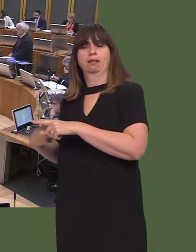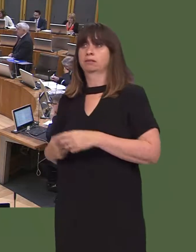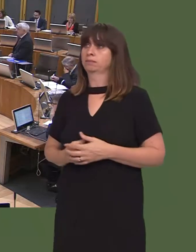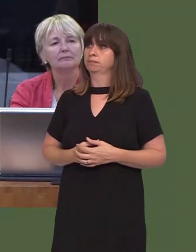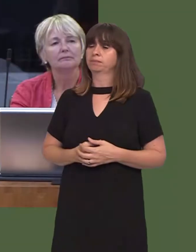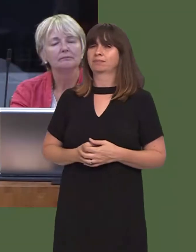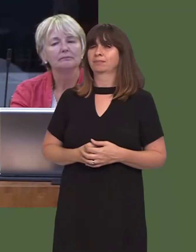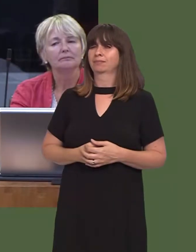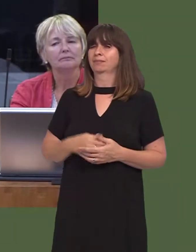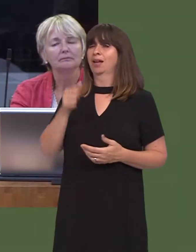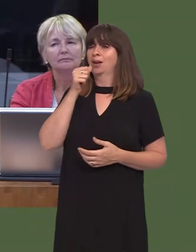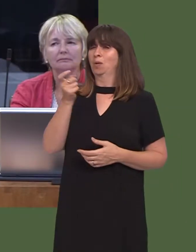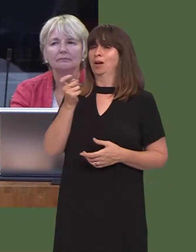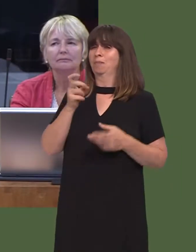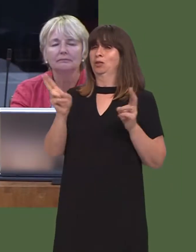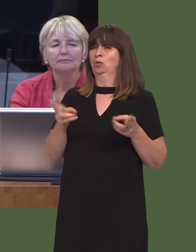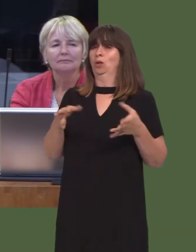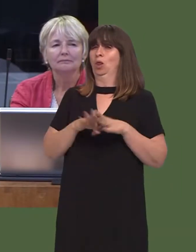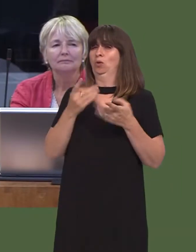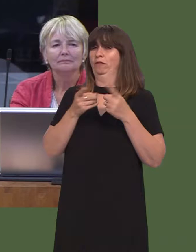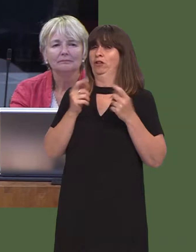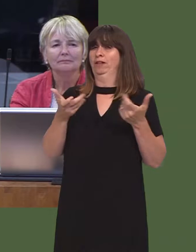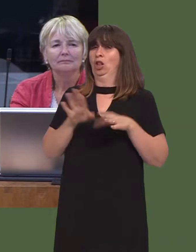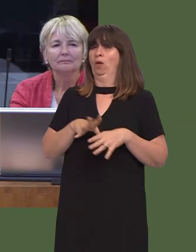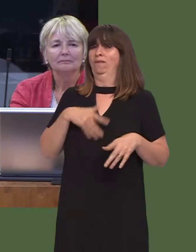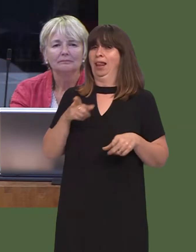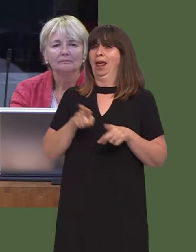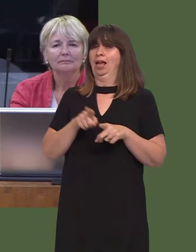Leanne Wood: I know itís the end of term, First Minister, but that wasnít a very convincing